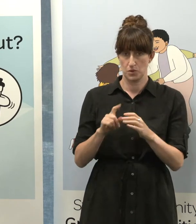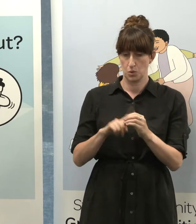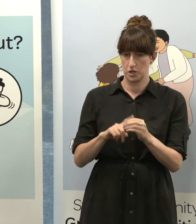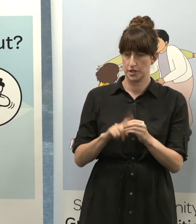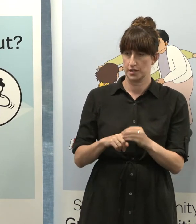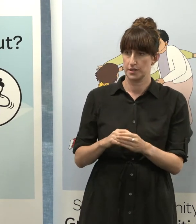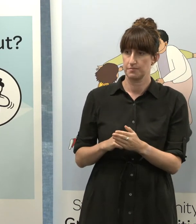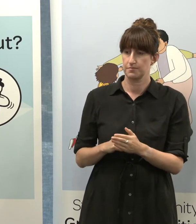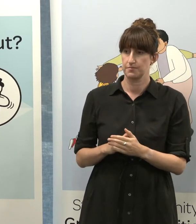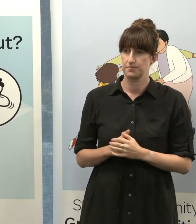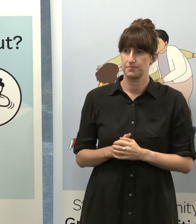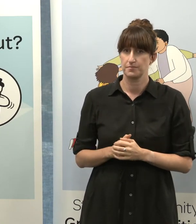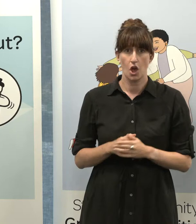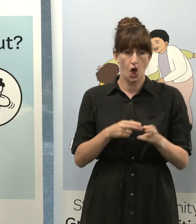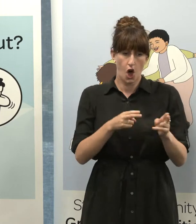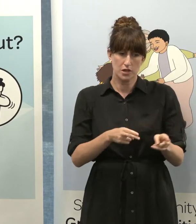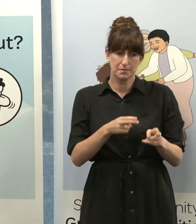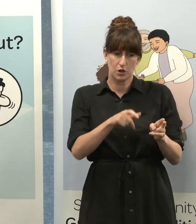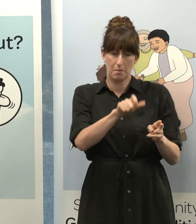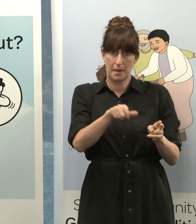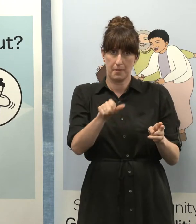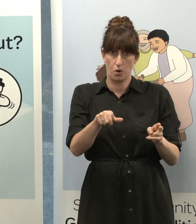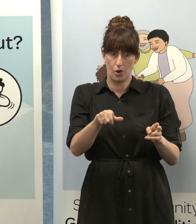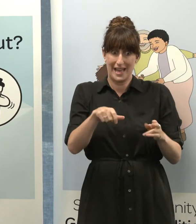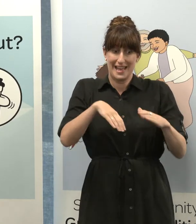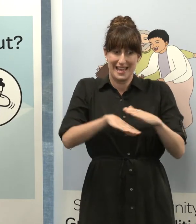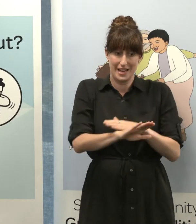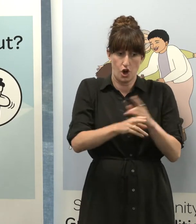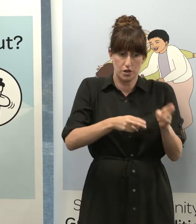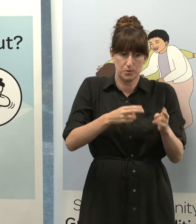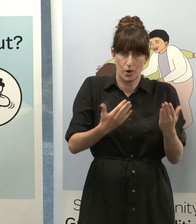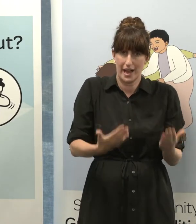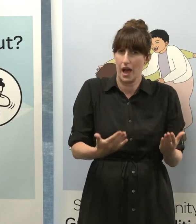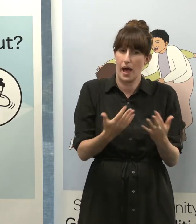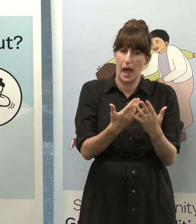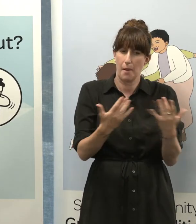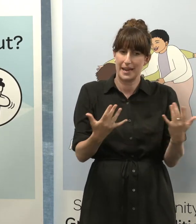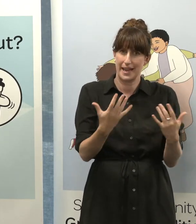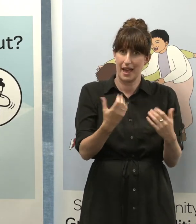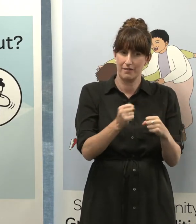Thank you very much again and were now open to questions. ? How many of those